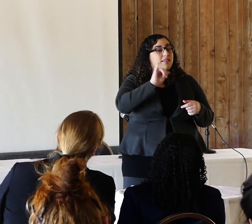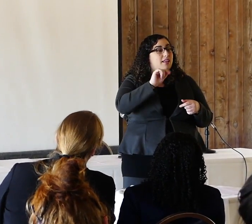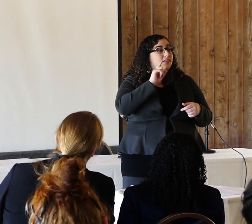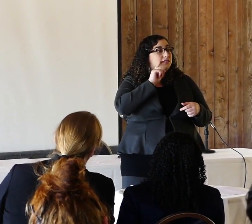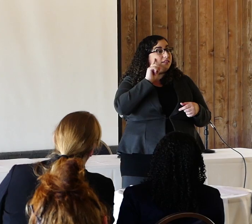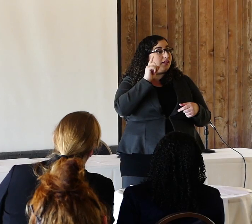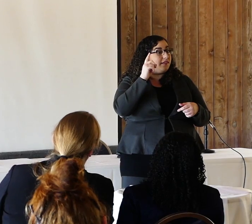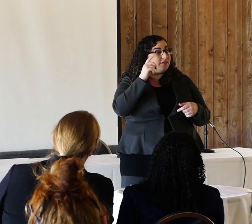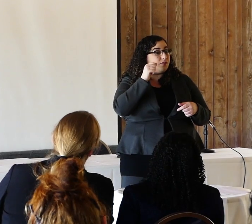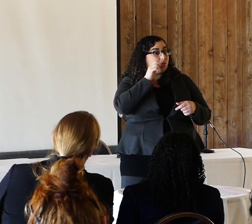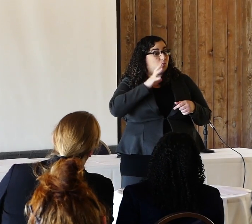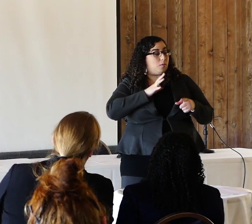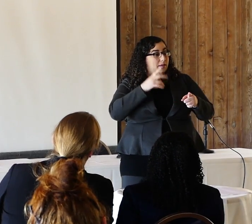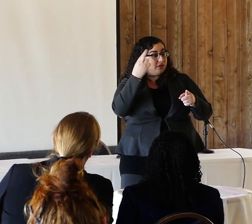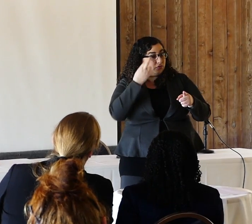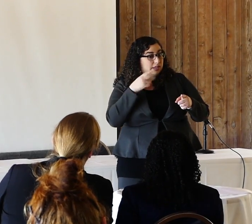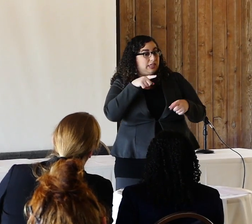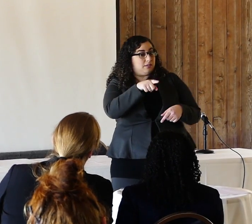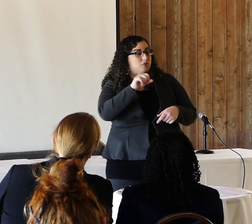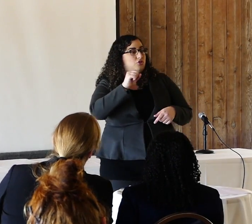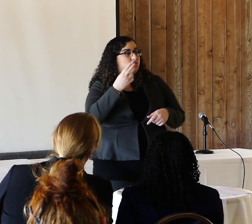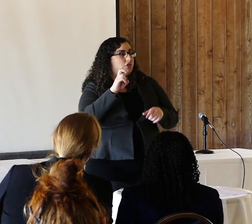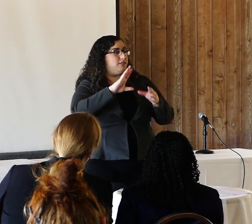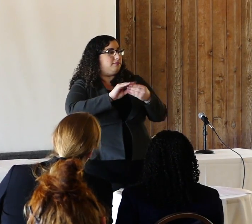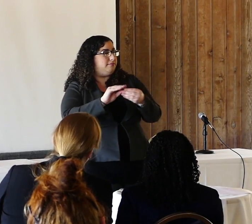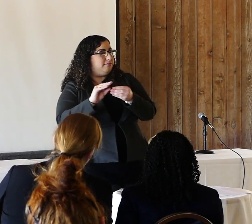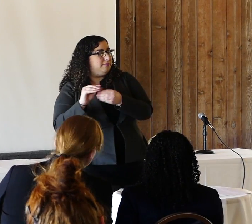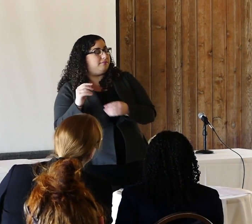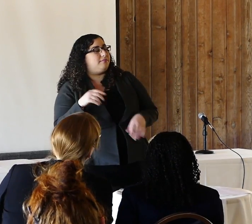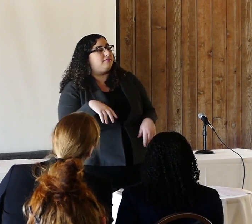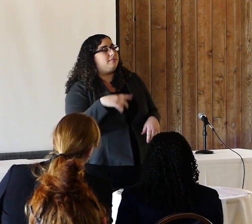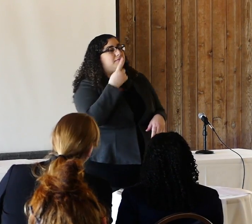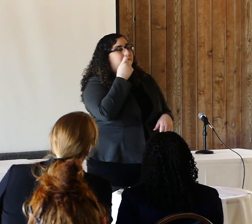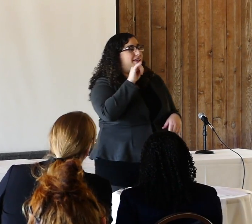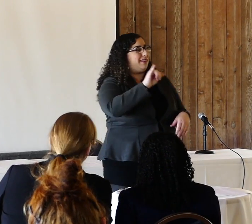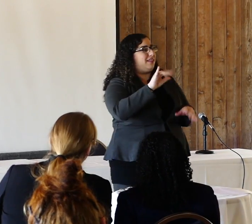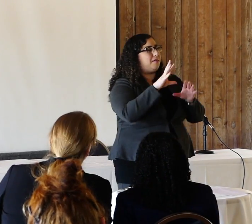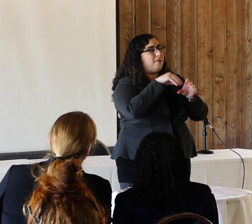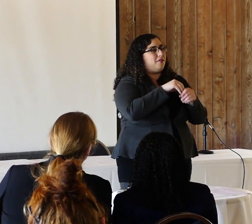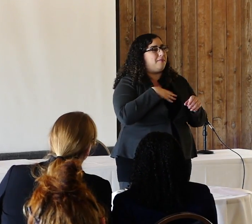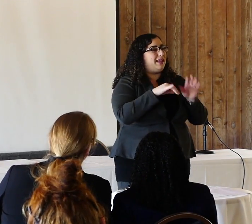this job, blah blah bla, right? For me I'd rather them say. This deaf woman named